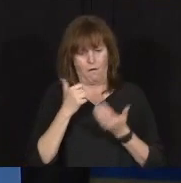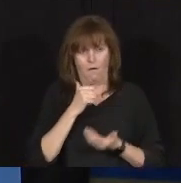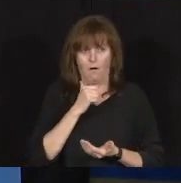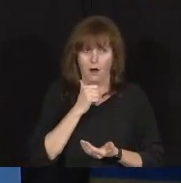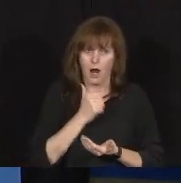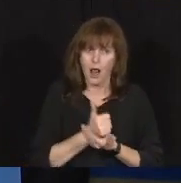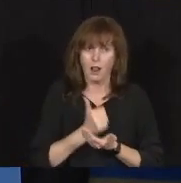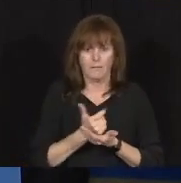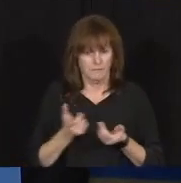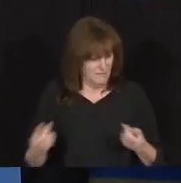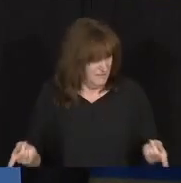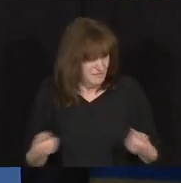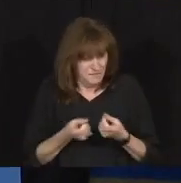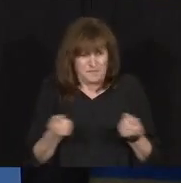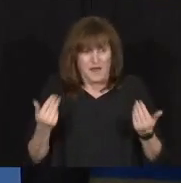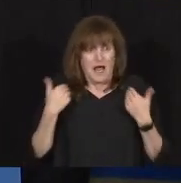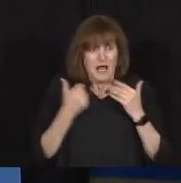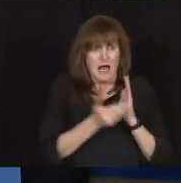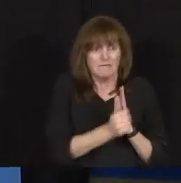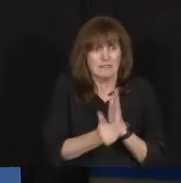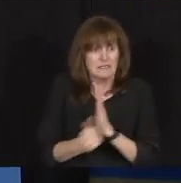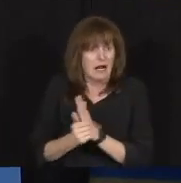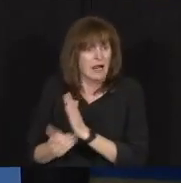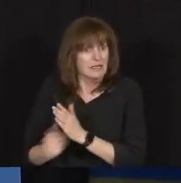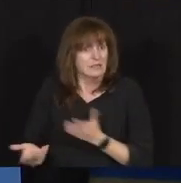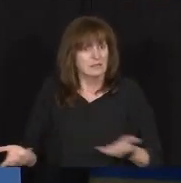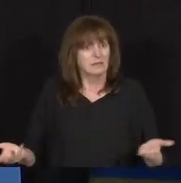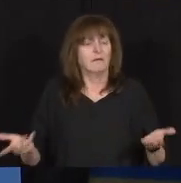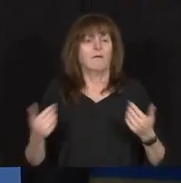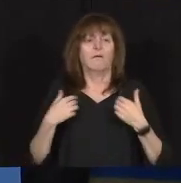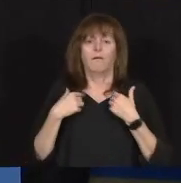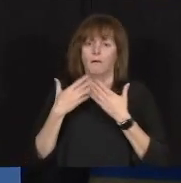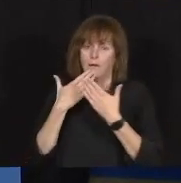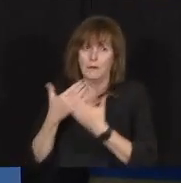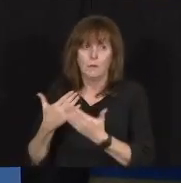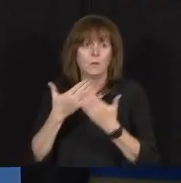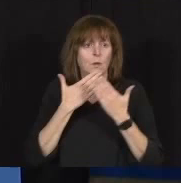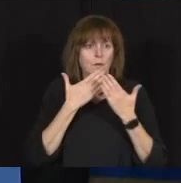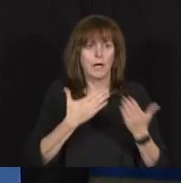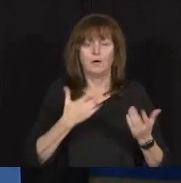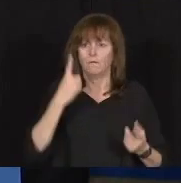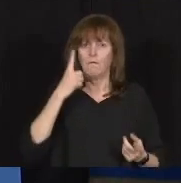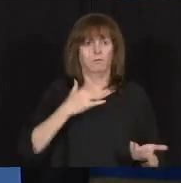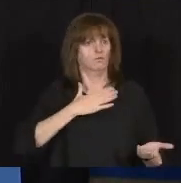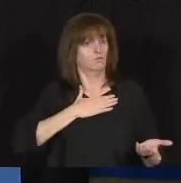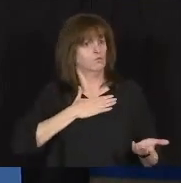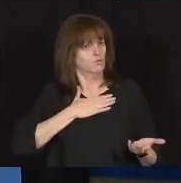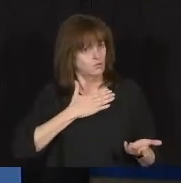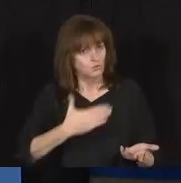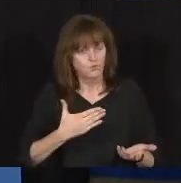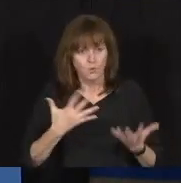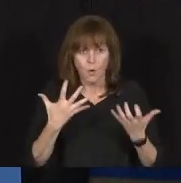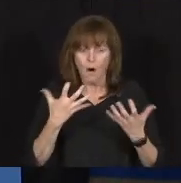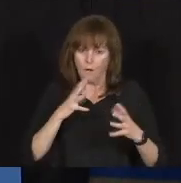so. We are s o very thankful for their willingness and desire to help. This new health workforce matching portal is going to